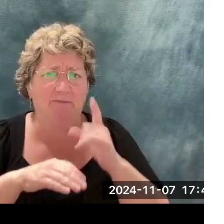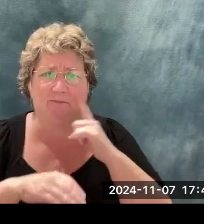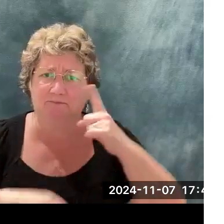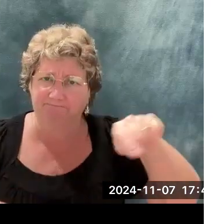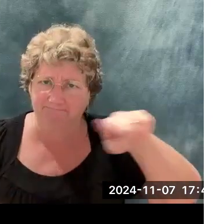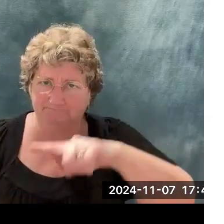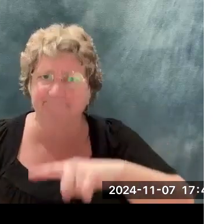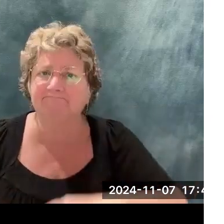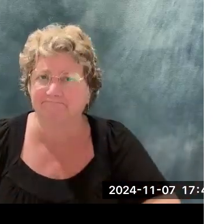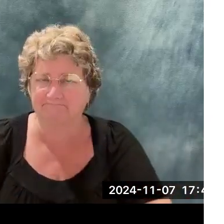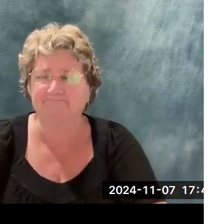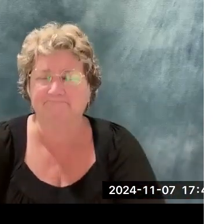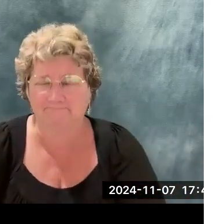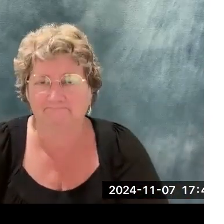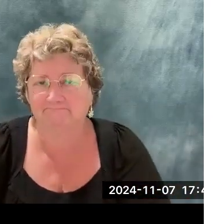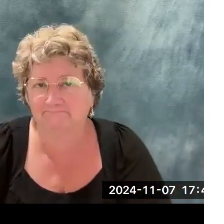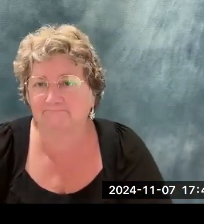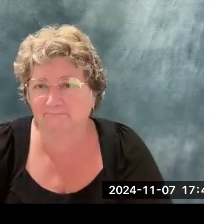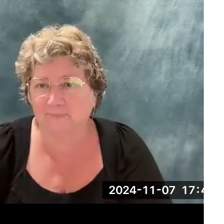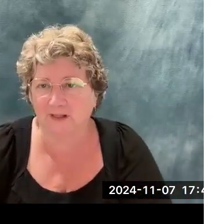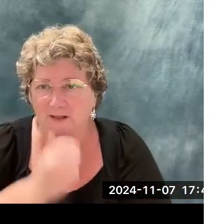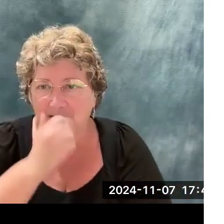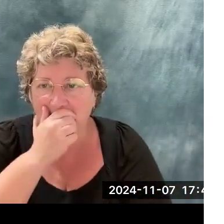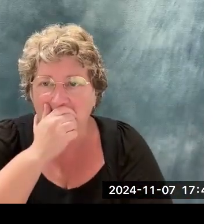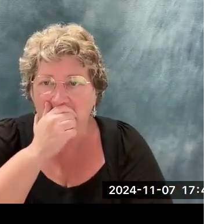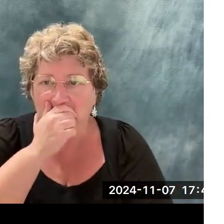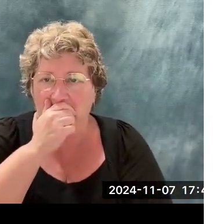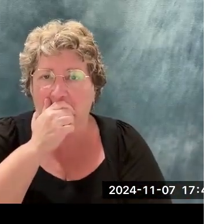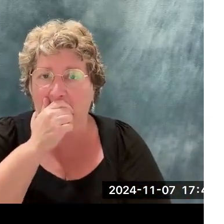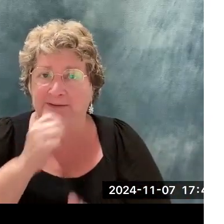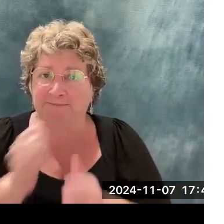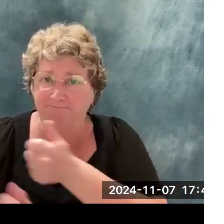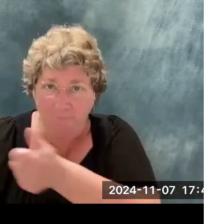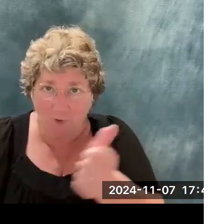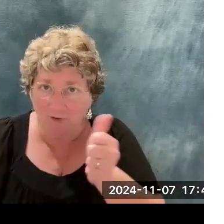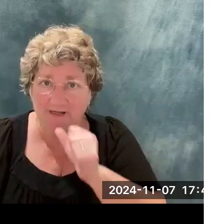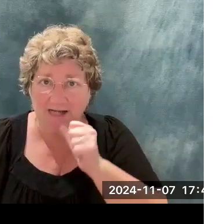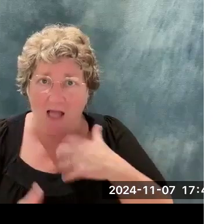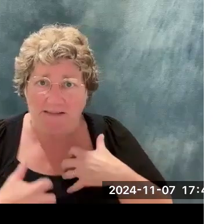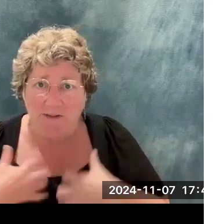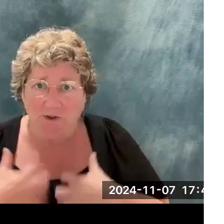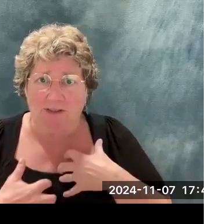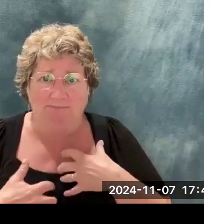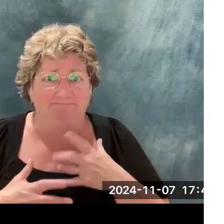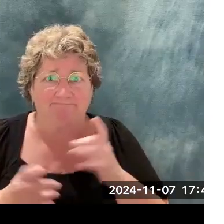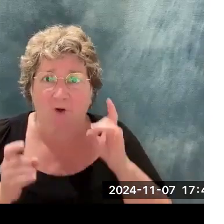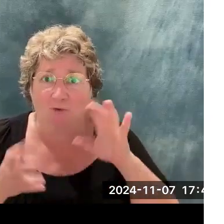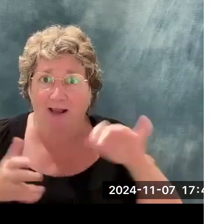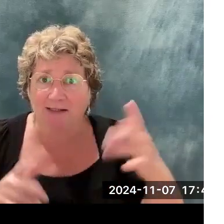who are not necessarily in distress or in crisis, but who are looking for some sort of support or treatment.